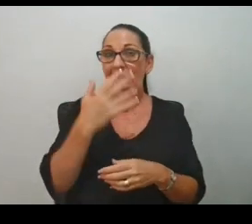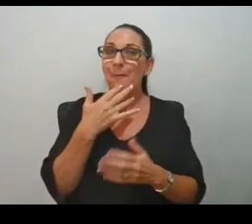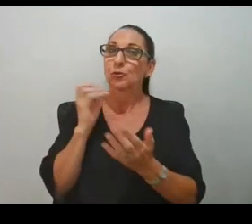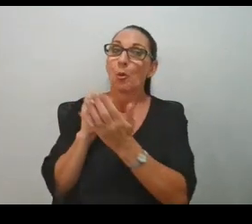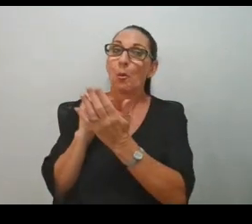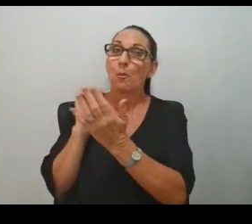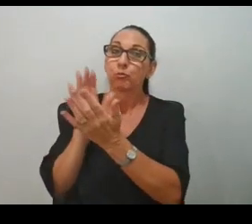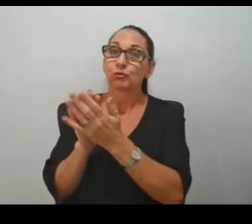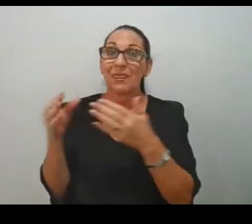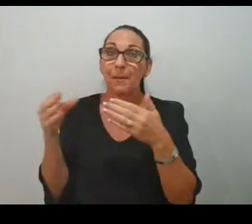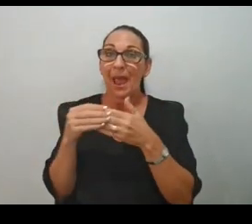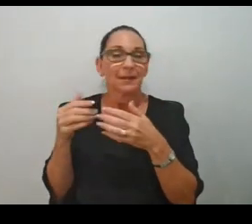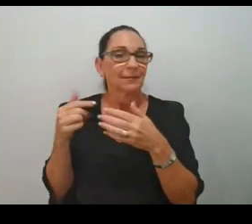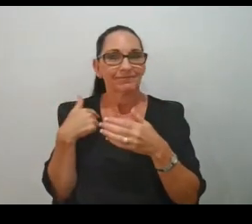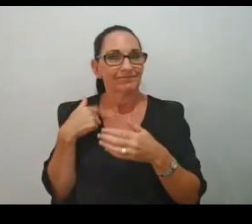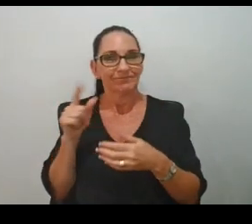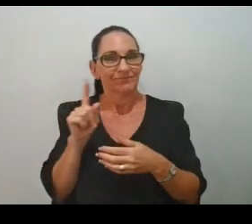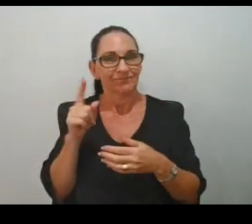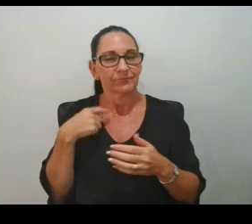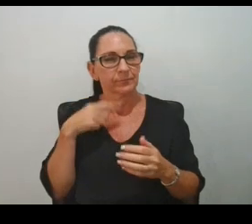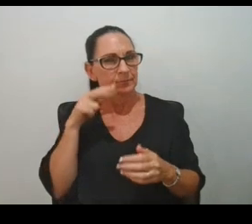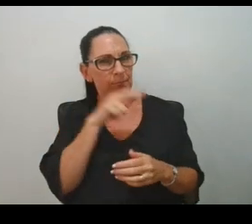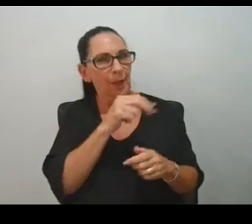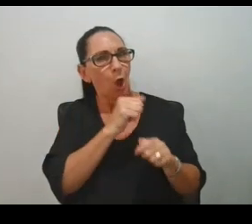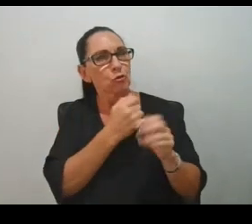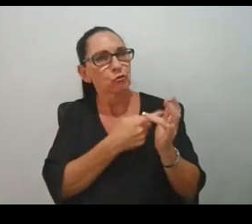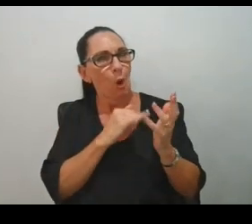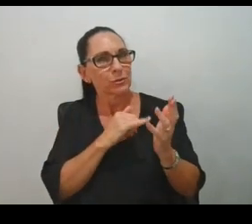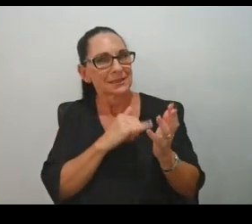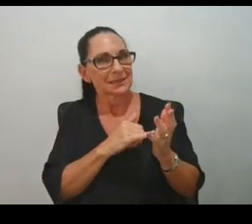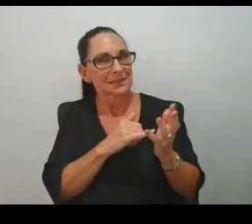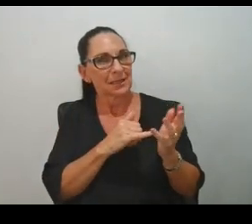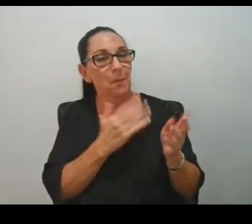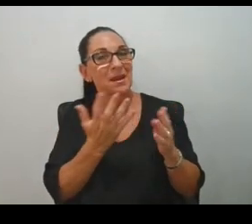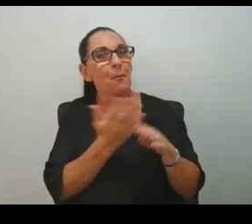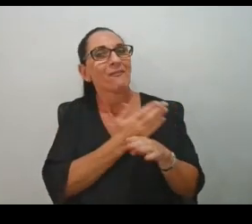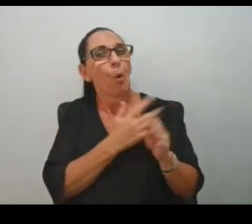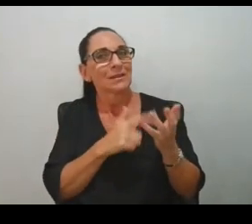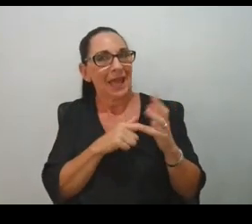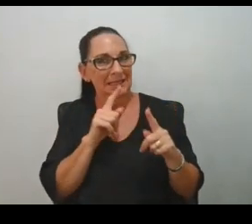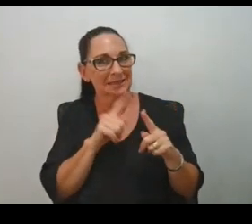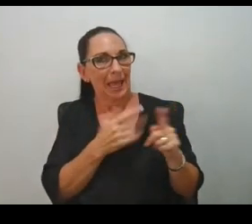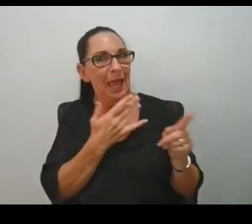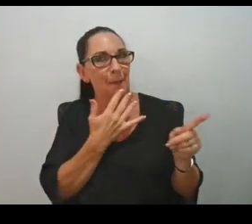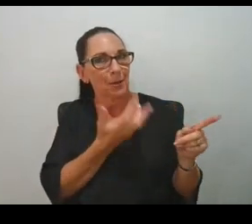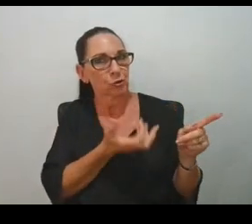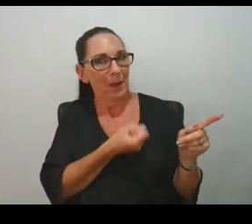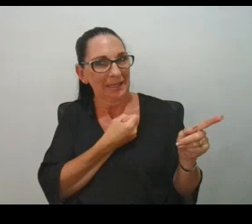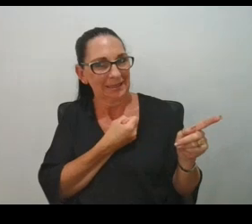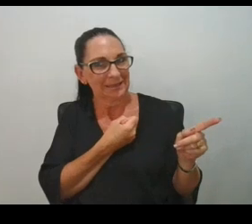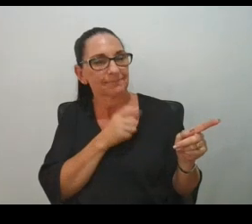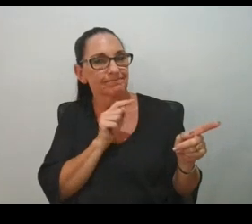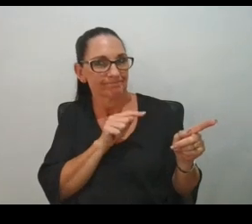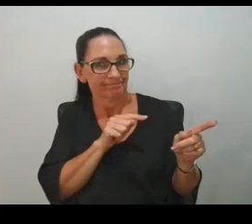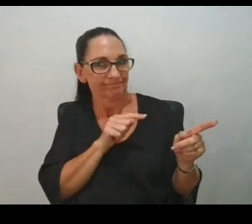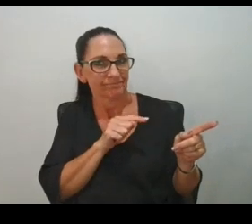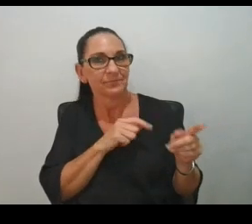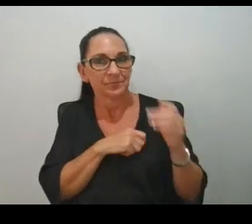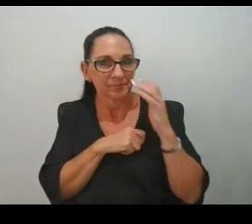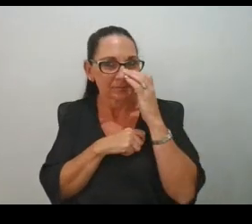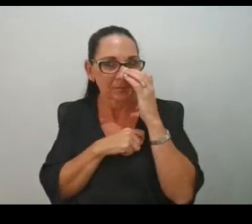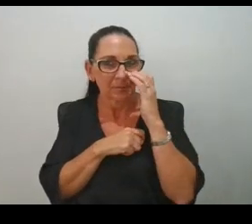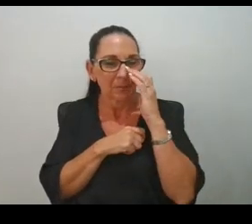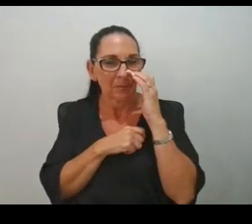look at the gross weekly income um so pre-tax and and yeah and then the contributions we charge are